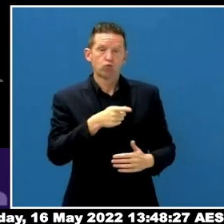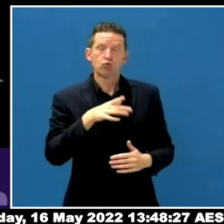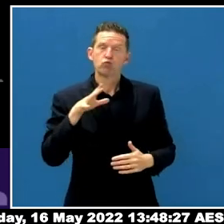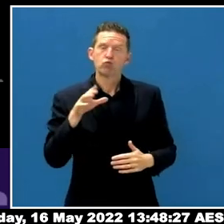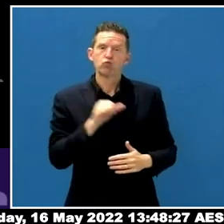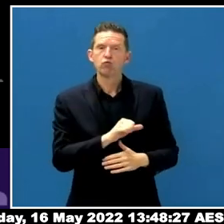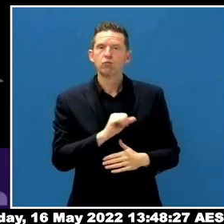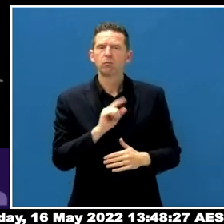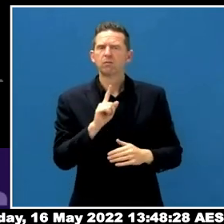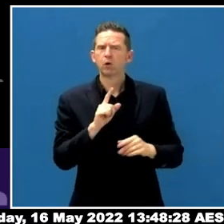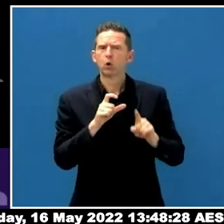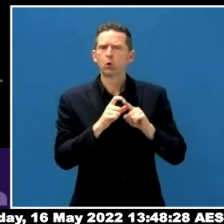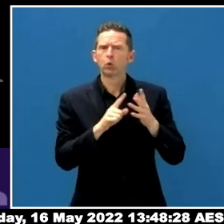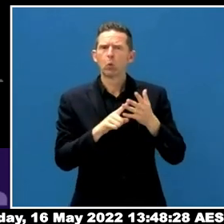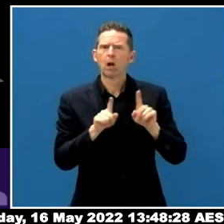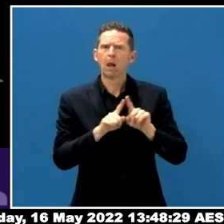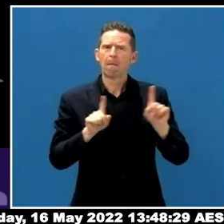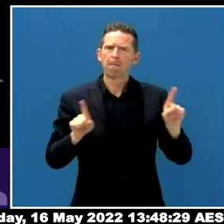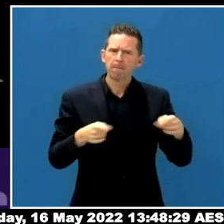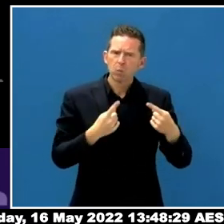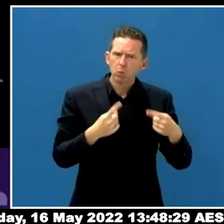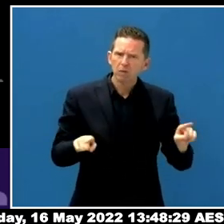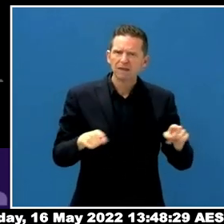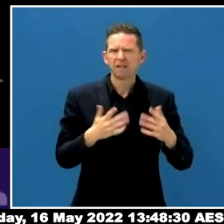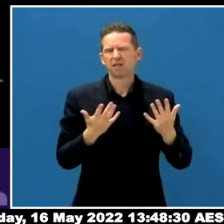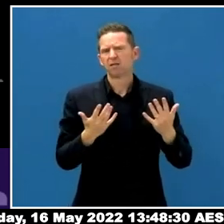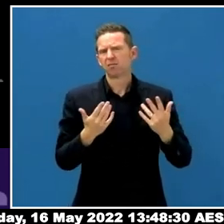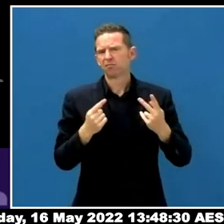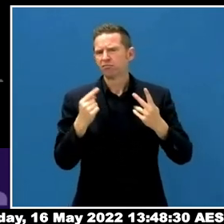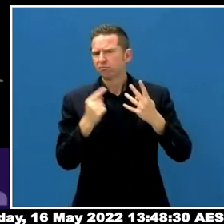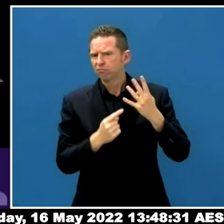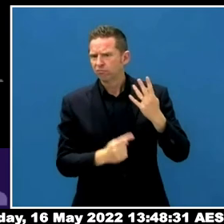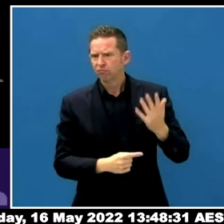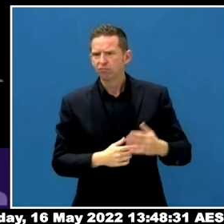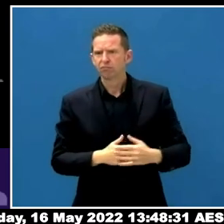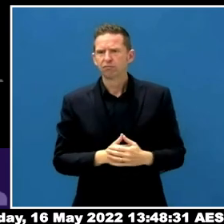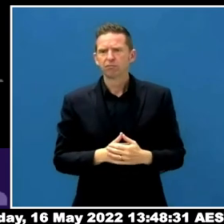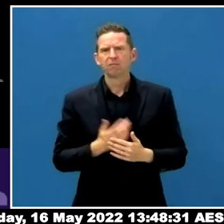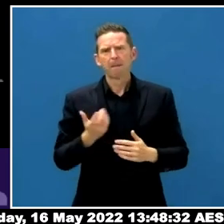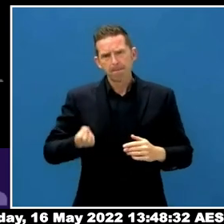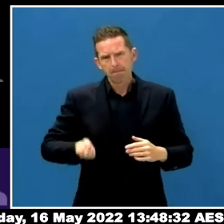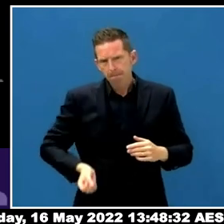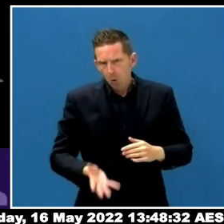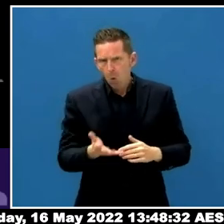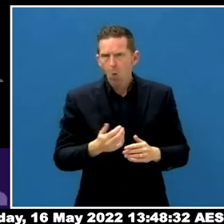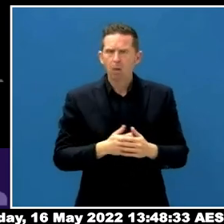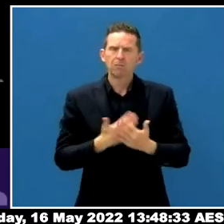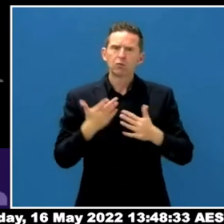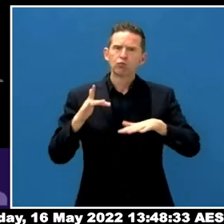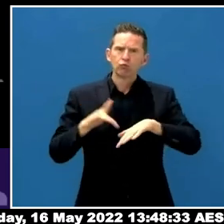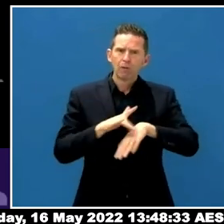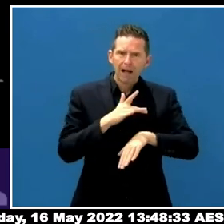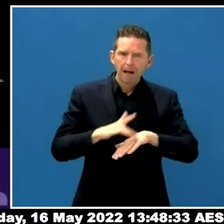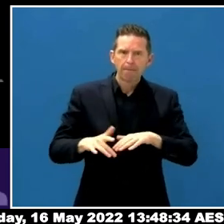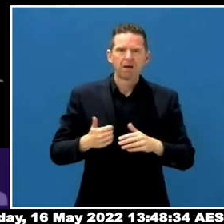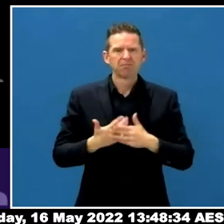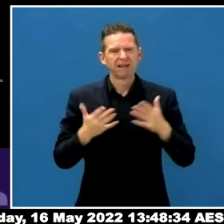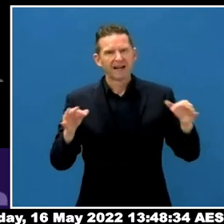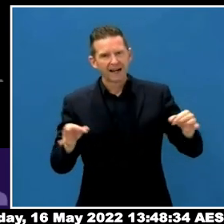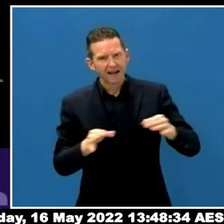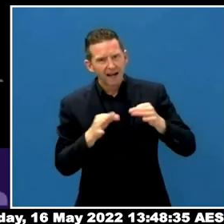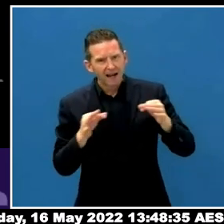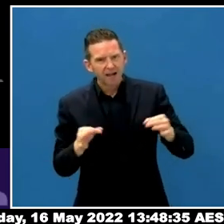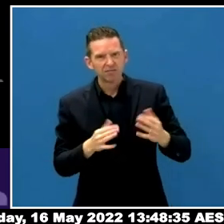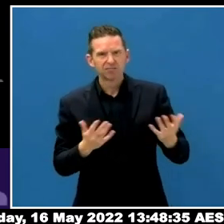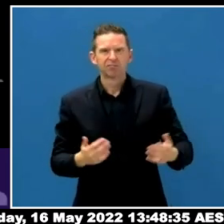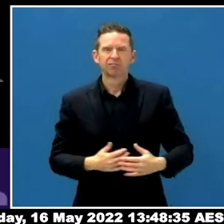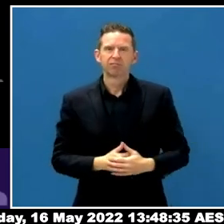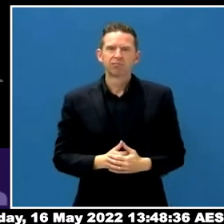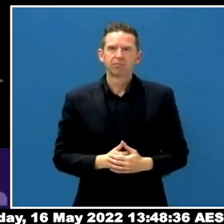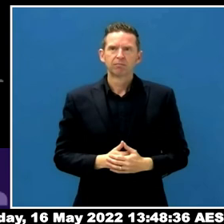therapy and drama and gardening and - but as far as I know, he didn't